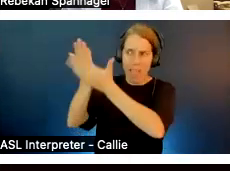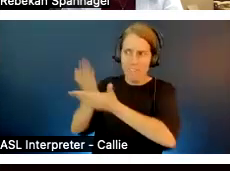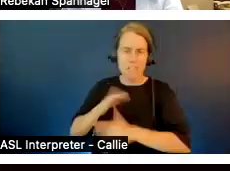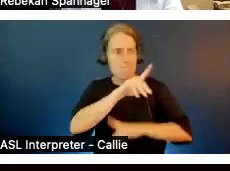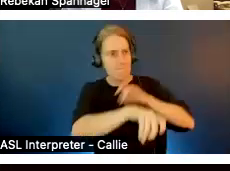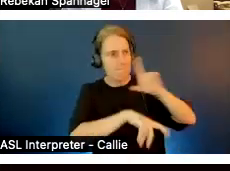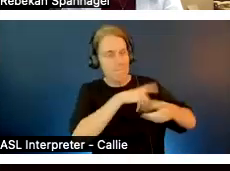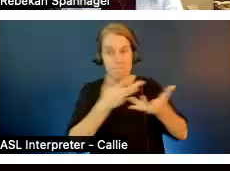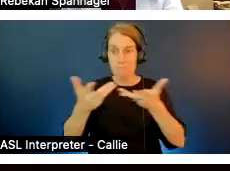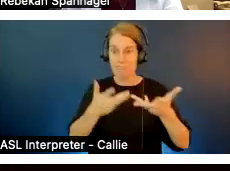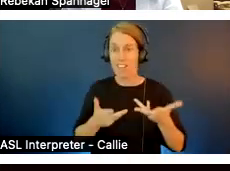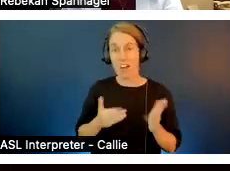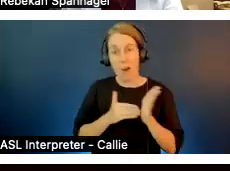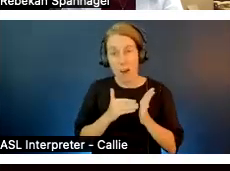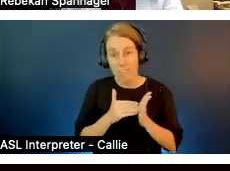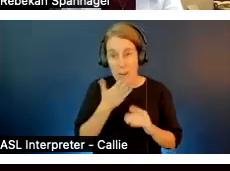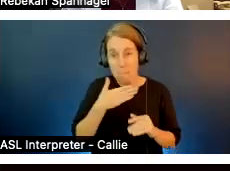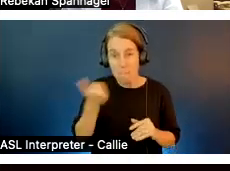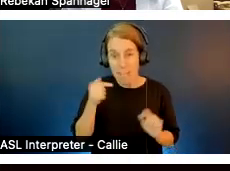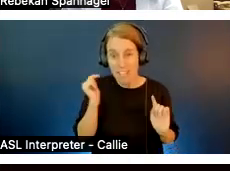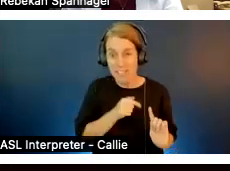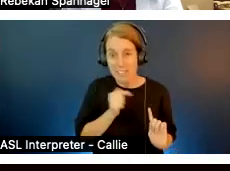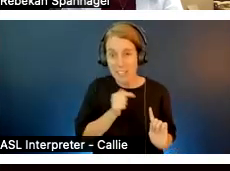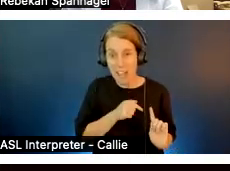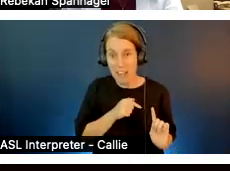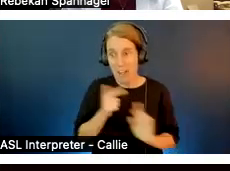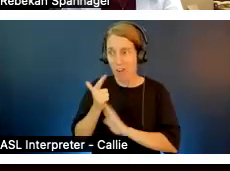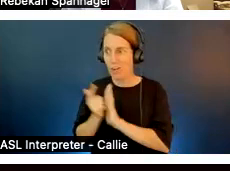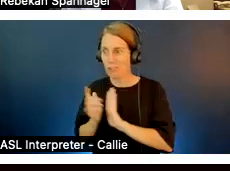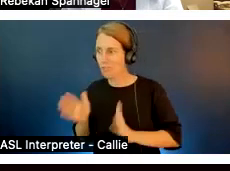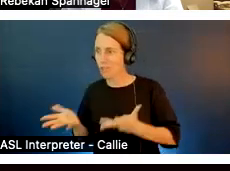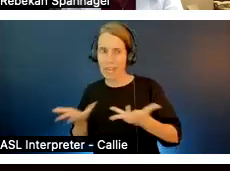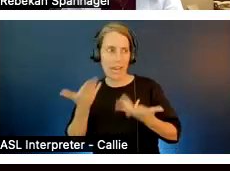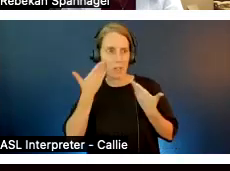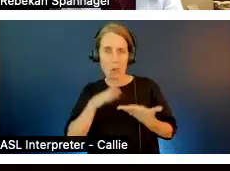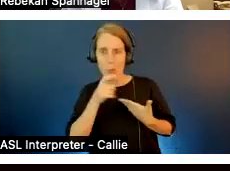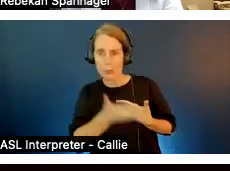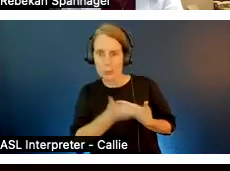sometimes do a better job than any attorney in the world because again you know the ins and outs